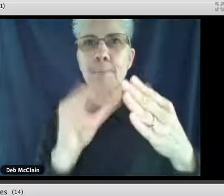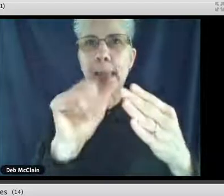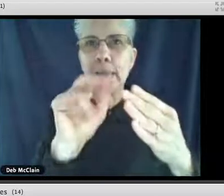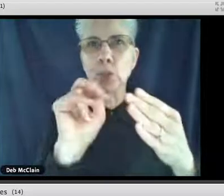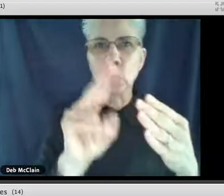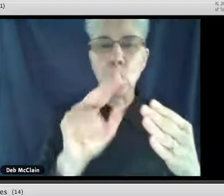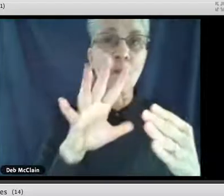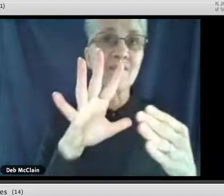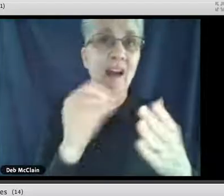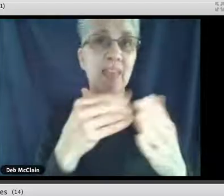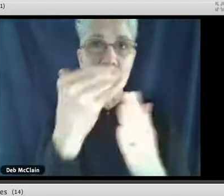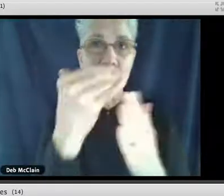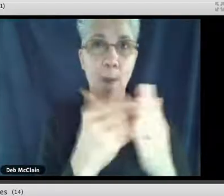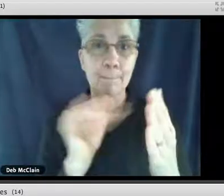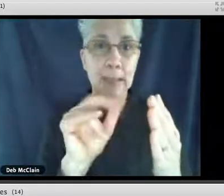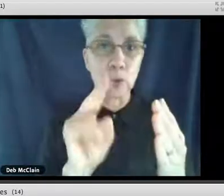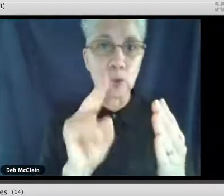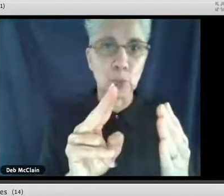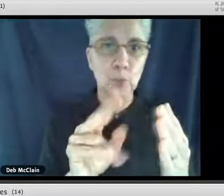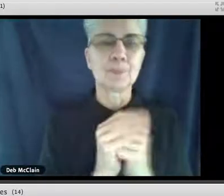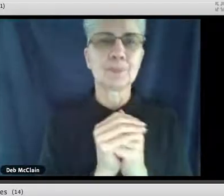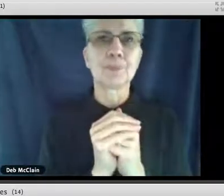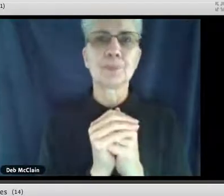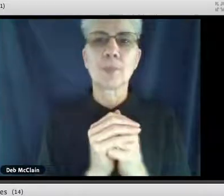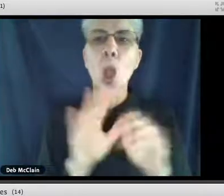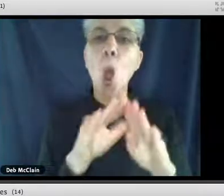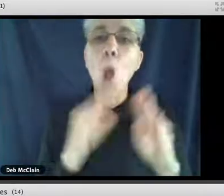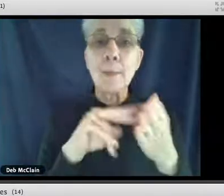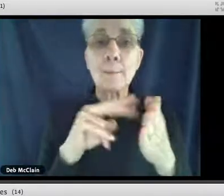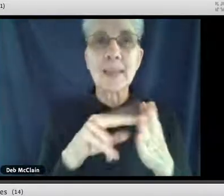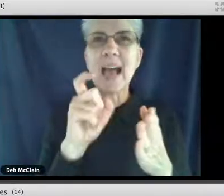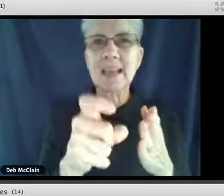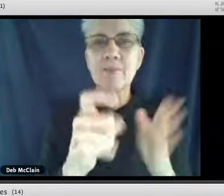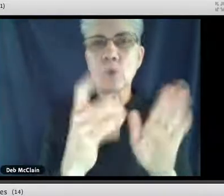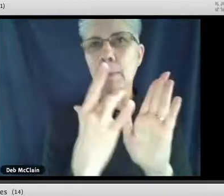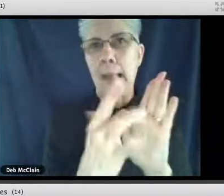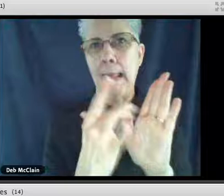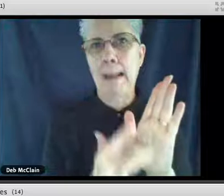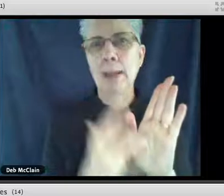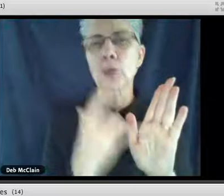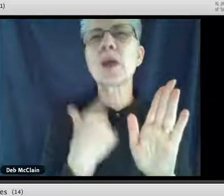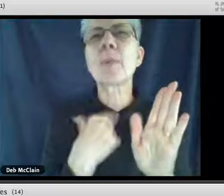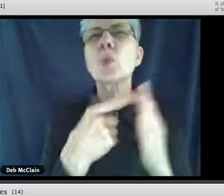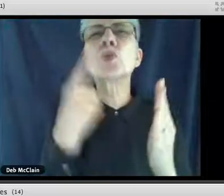that are going to be on my menu." Open means I'm going to give you blank... Here, you tell me what you think should be on my menu.